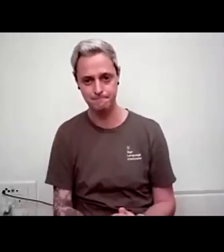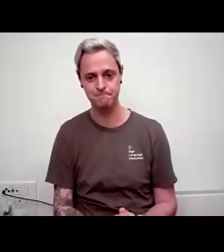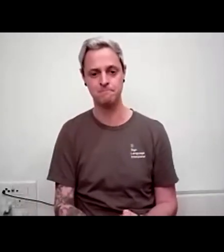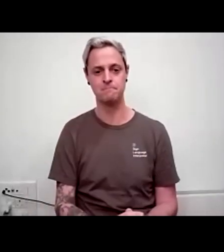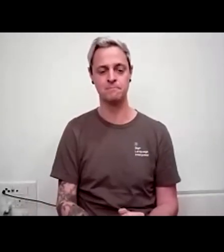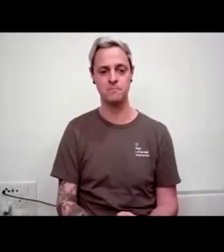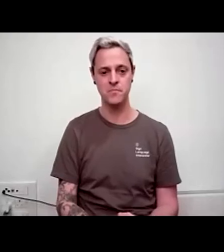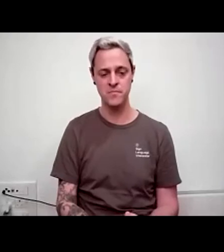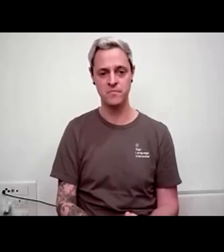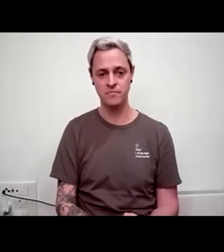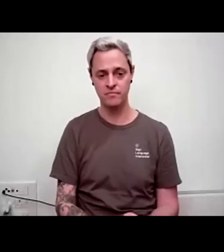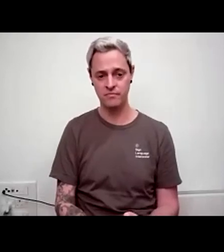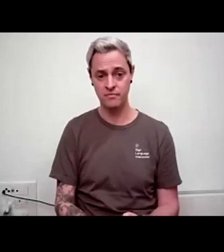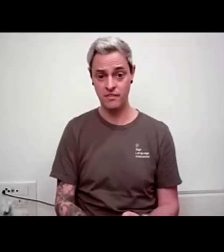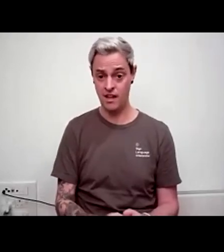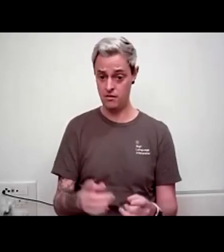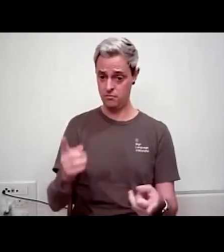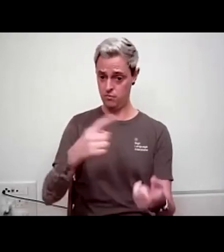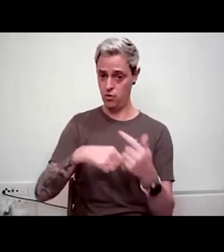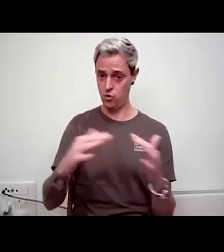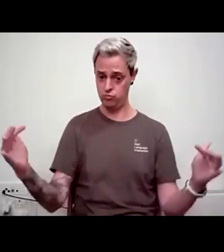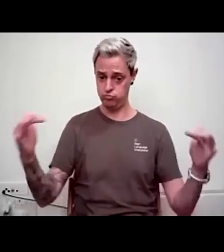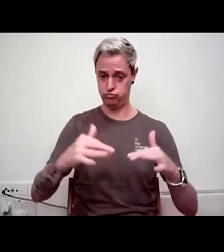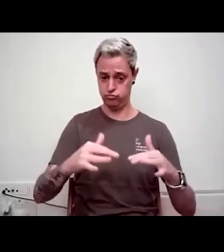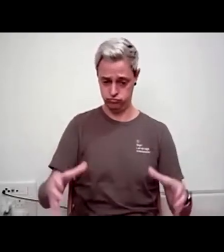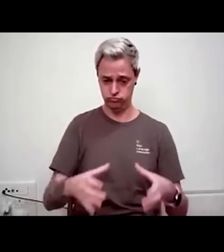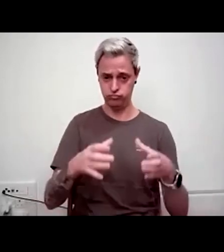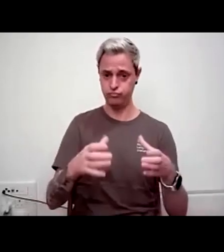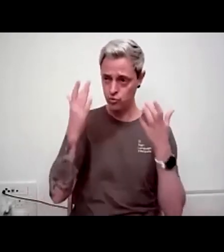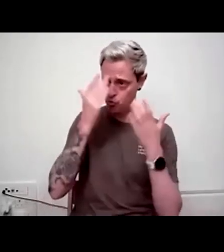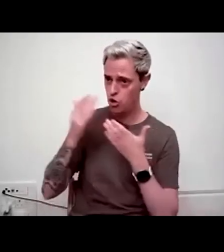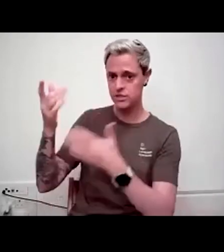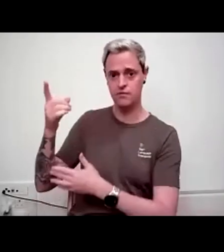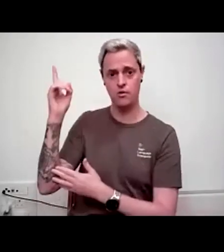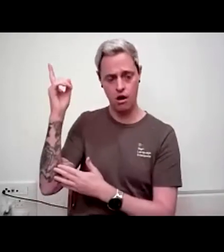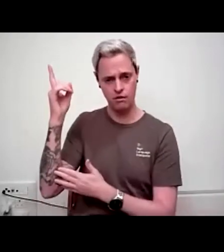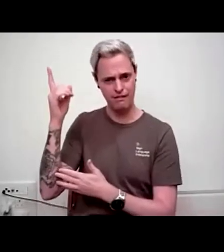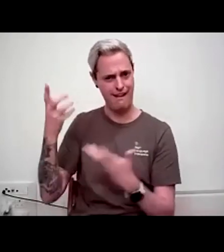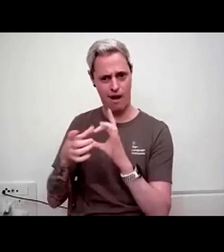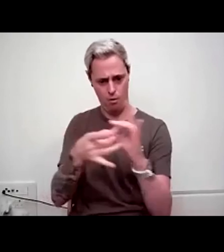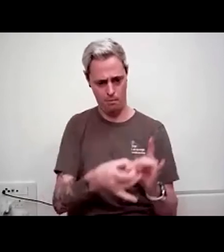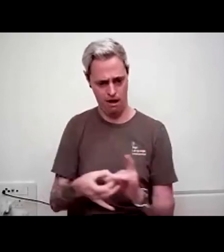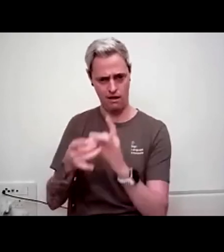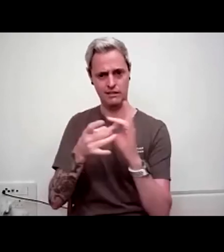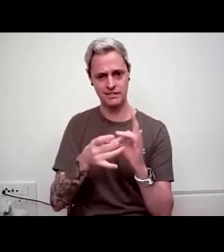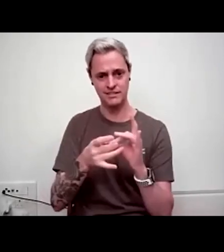In our coming together before God, in the space of worship the relational fibres that bind us together may therefore become more invisible,